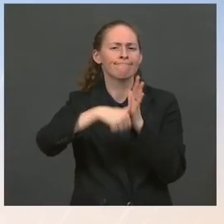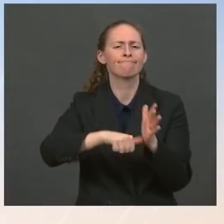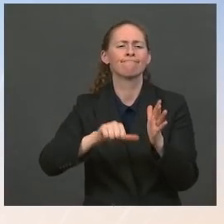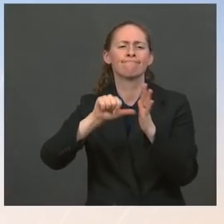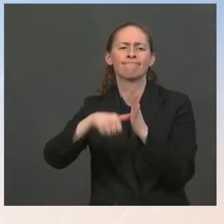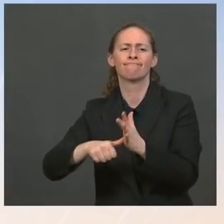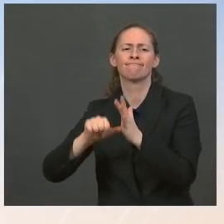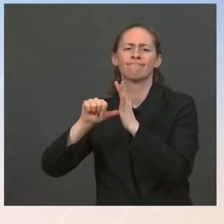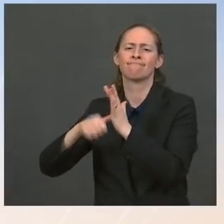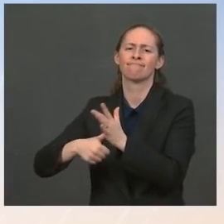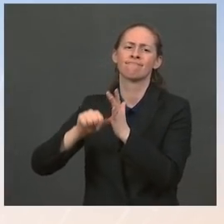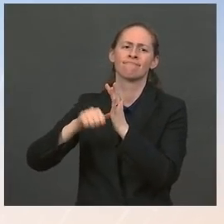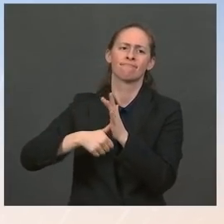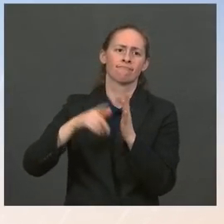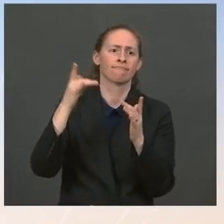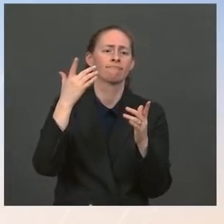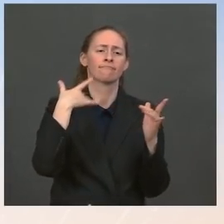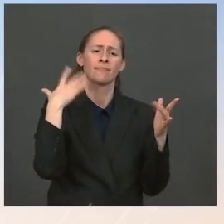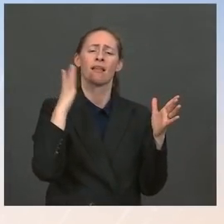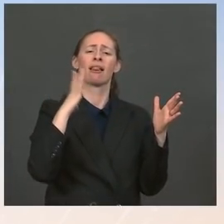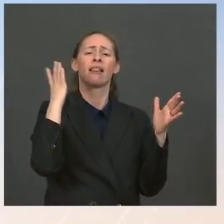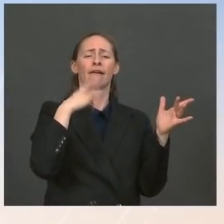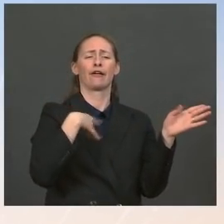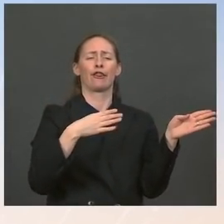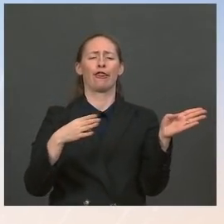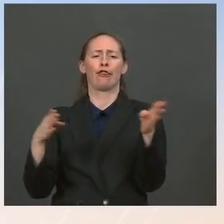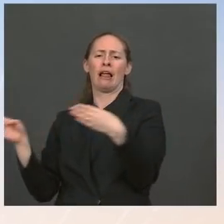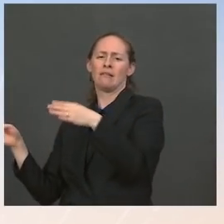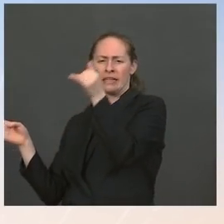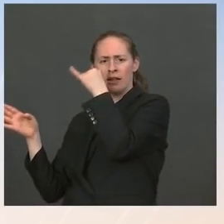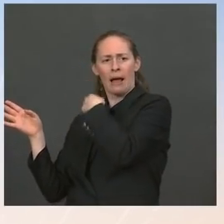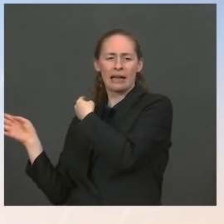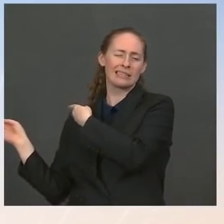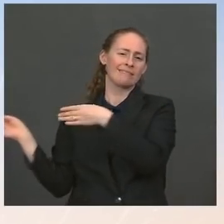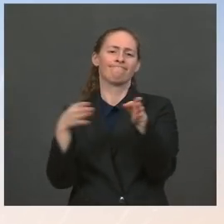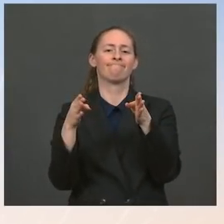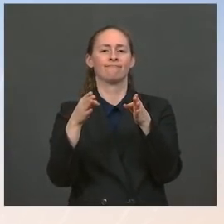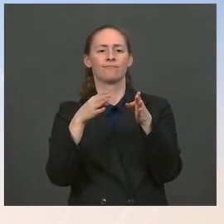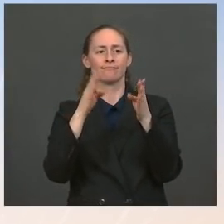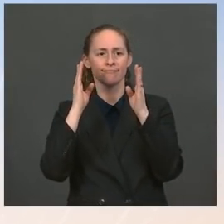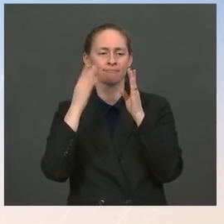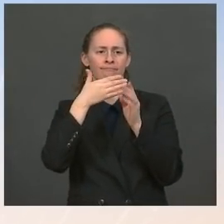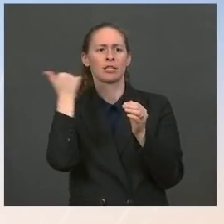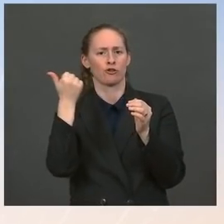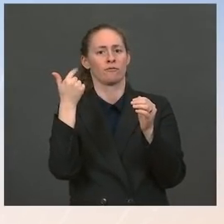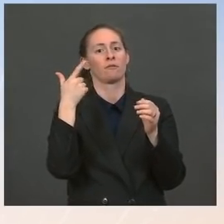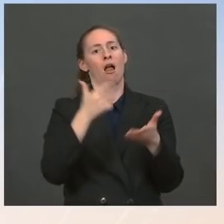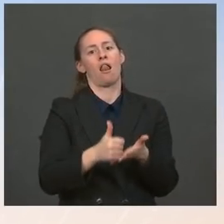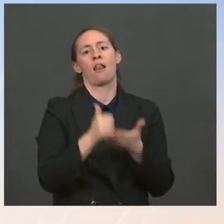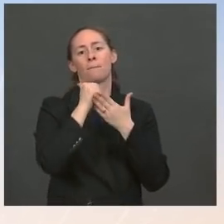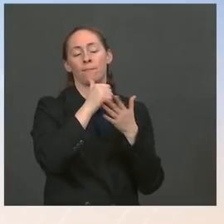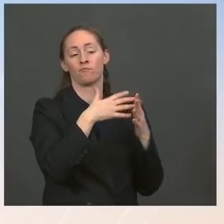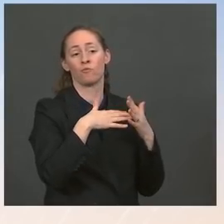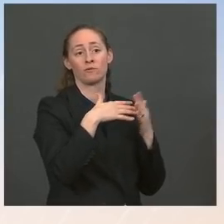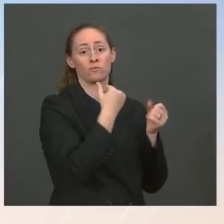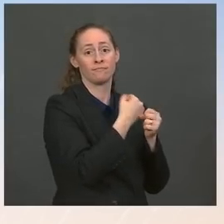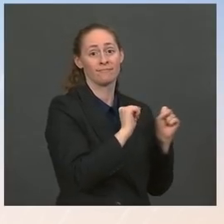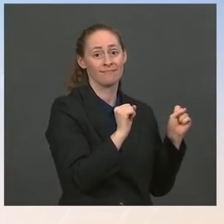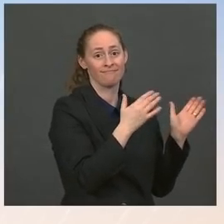to continue that investment that we saw with the American Rescue Plan. So, this is something that he has been doing and he will just continue to do.